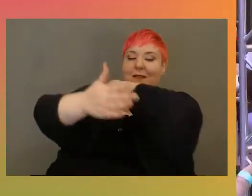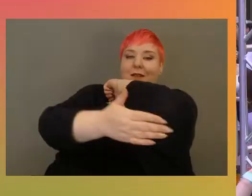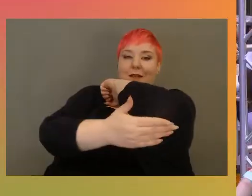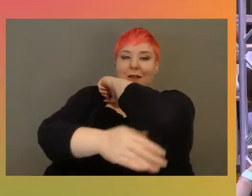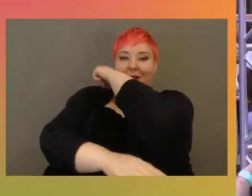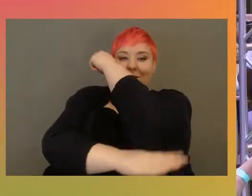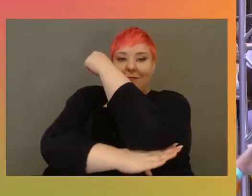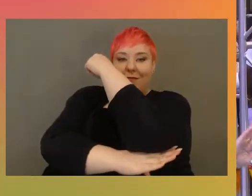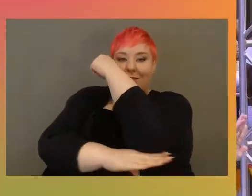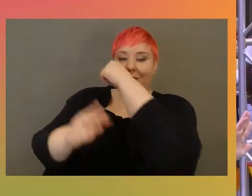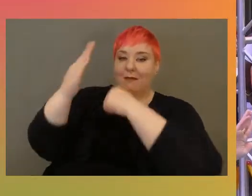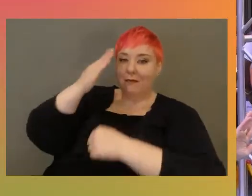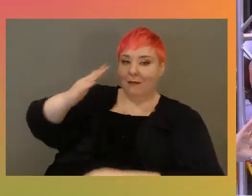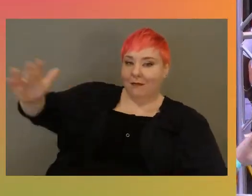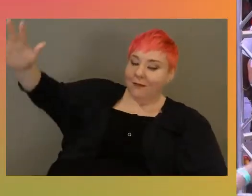INHALE, AURIER TWO, EXHALE